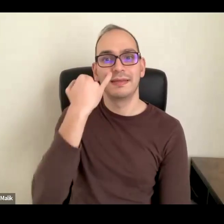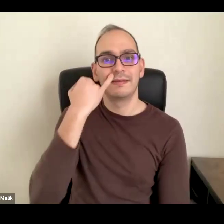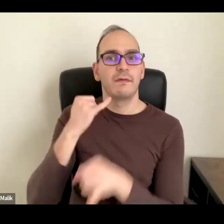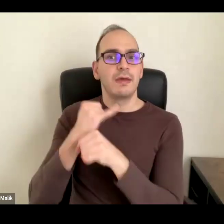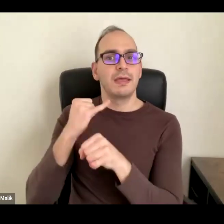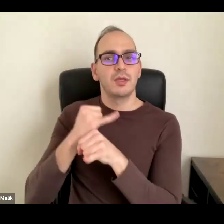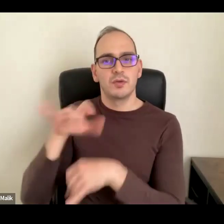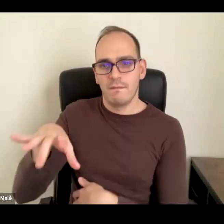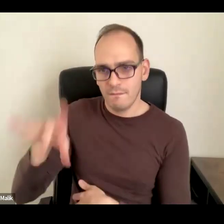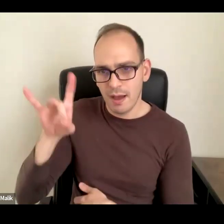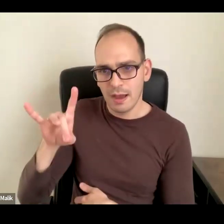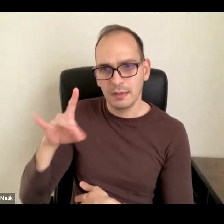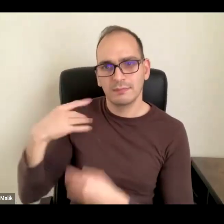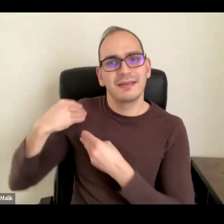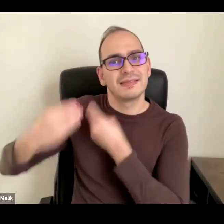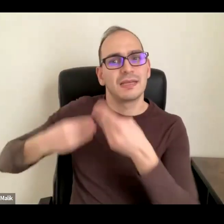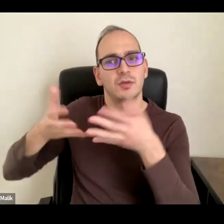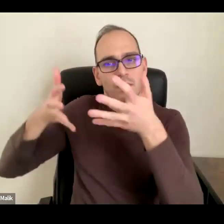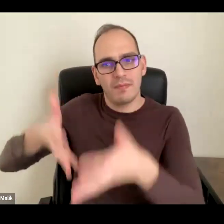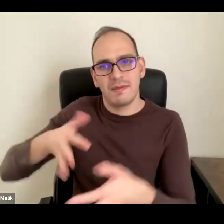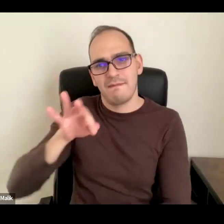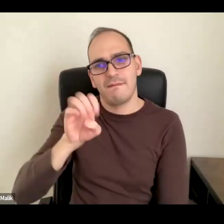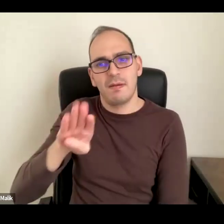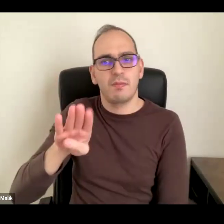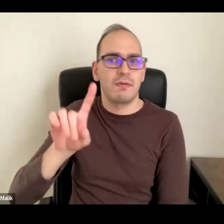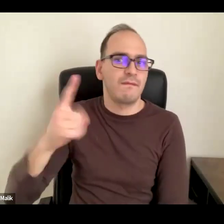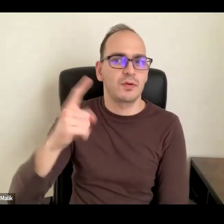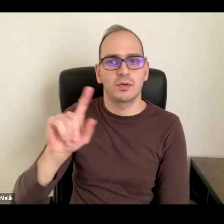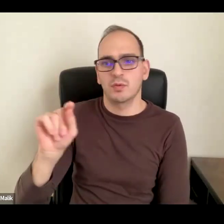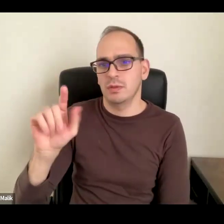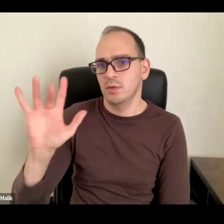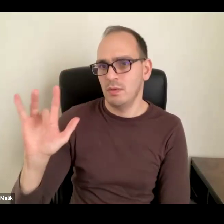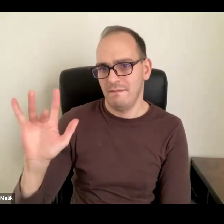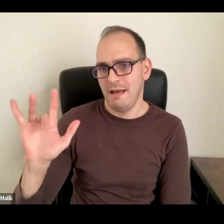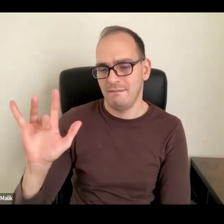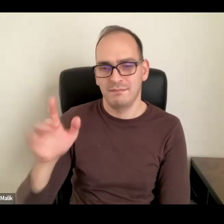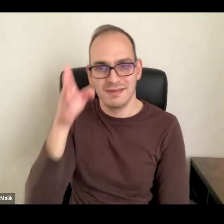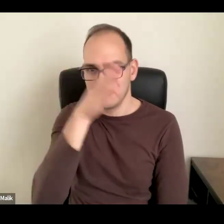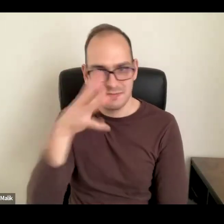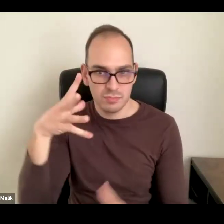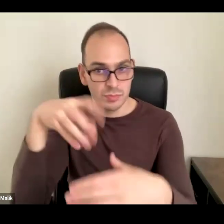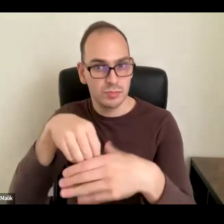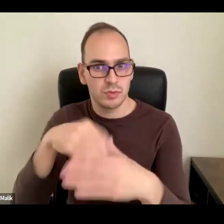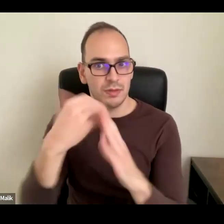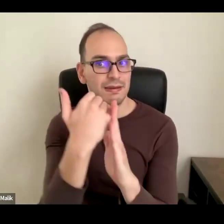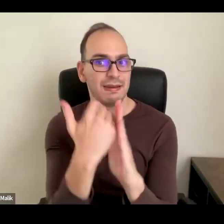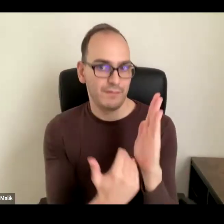locate ancestral remains on February 1st, 2025 that have never been included in an inventory,